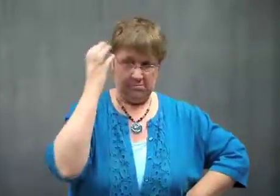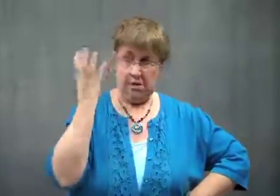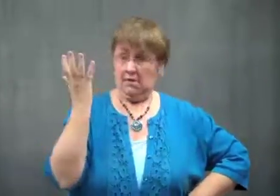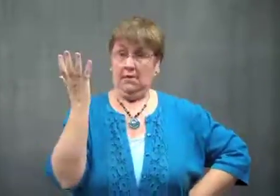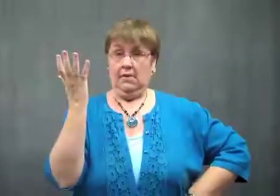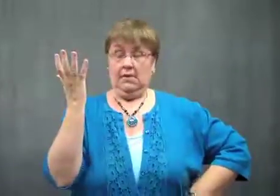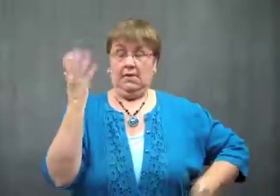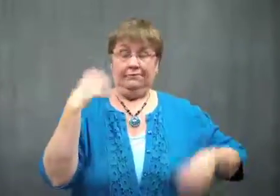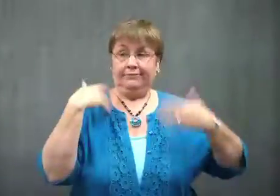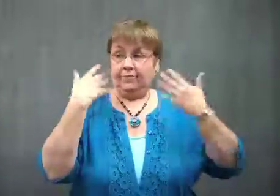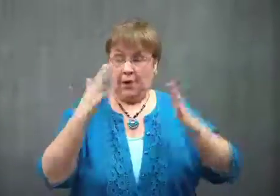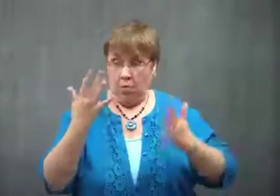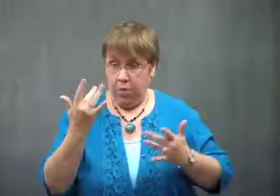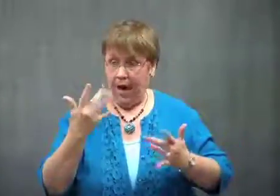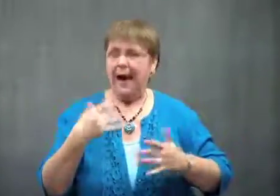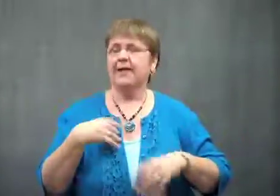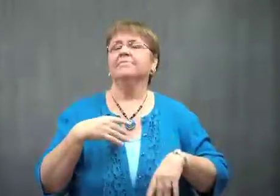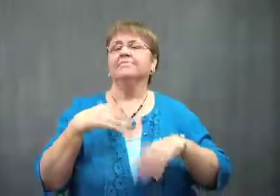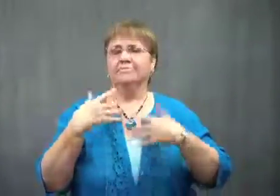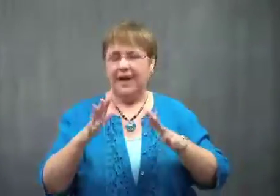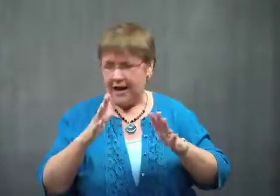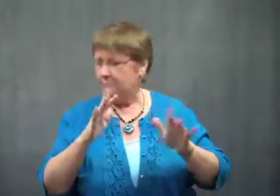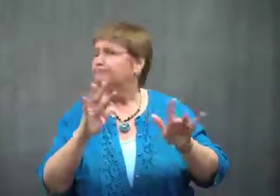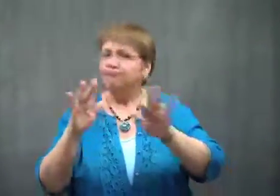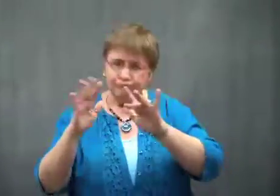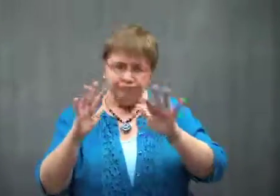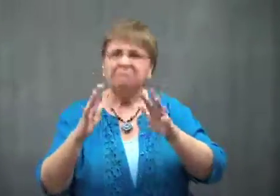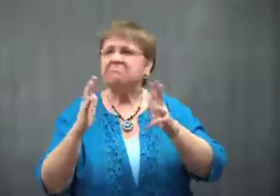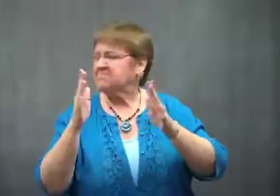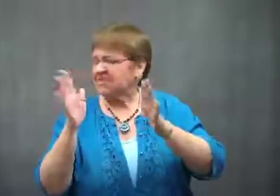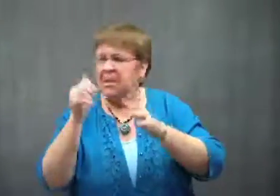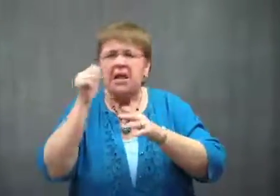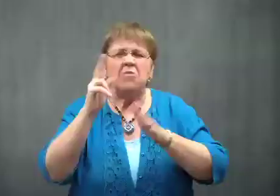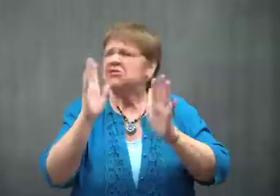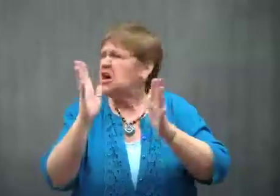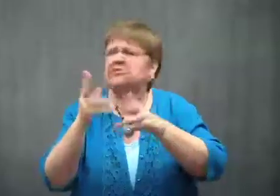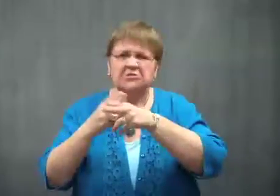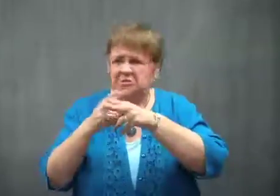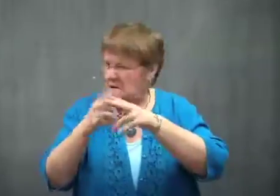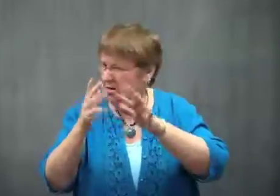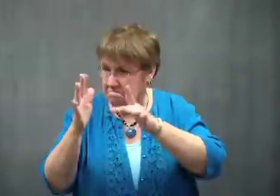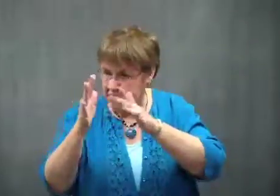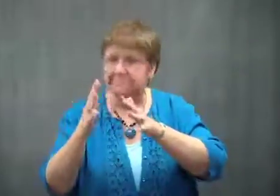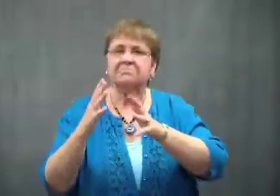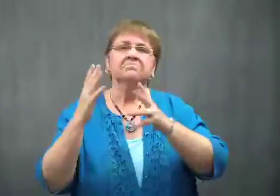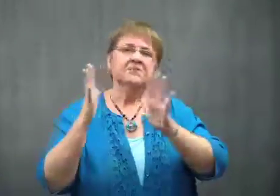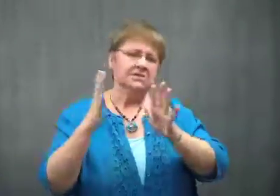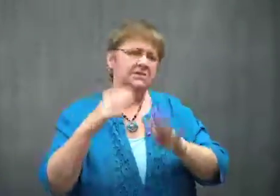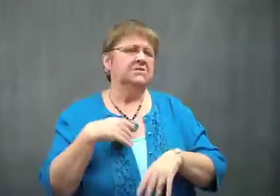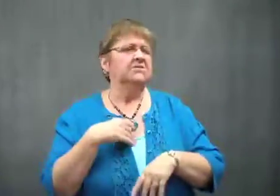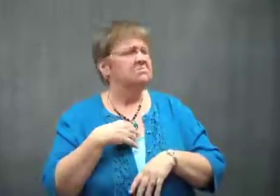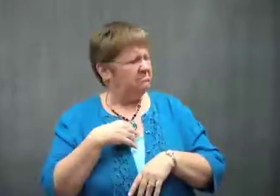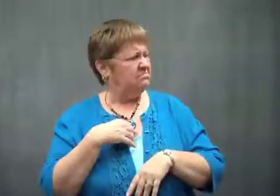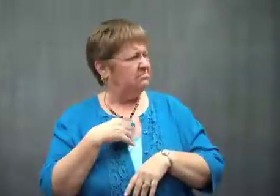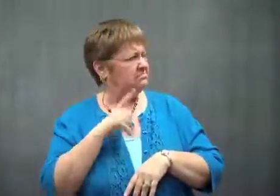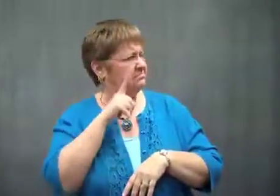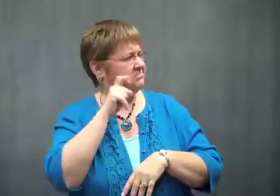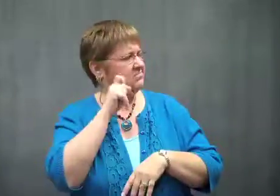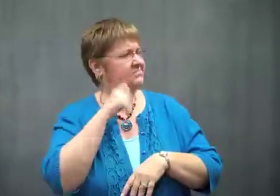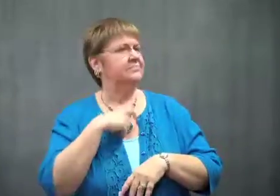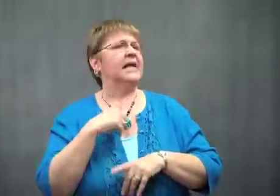I just didn't know why. I chatted with my aunt and uncle briefly.